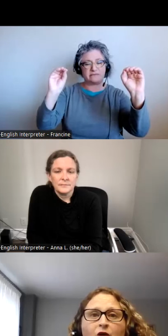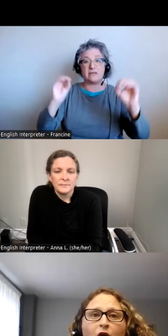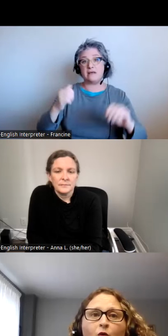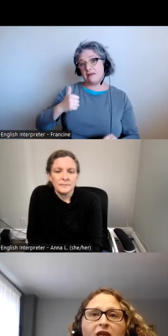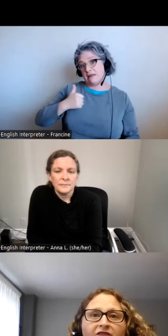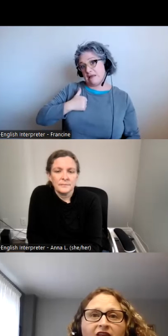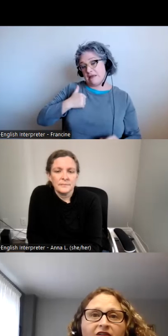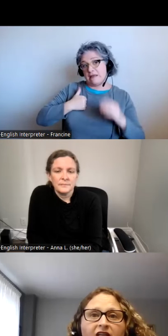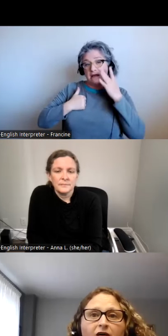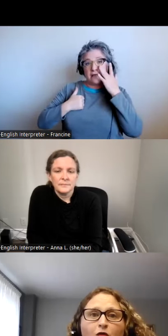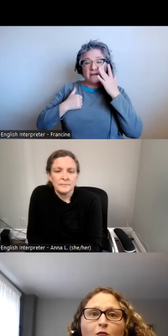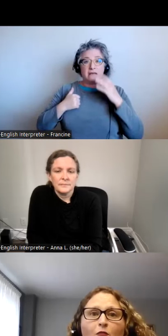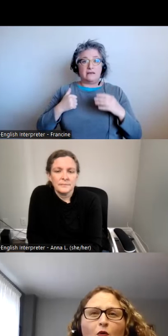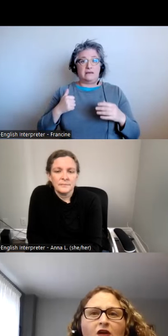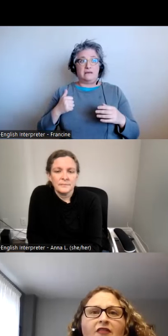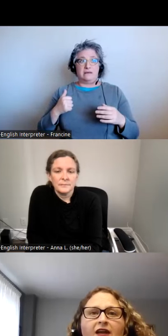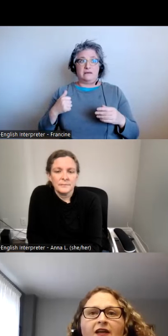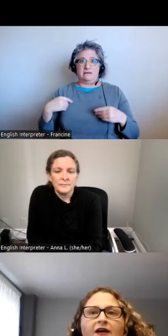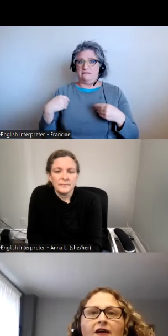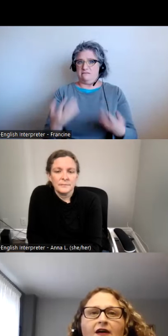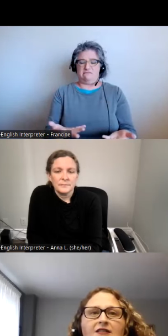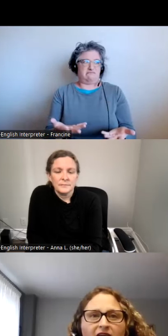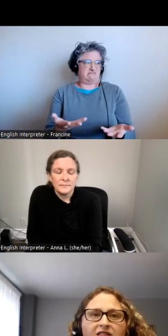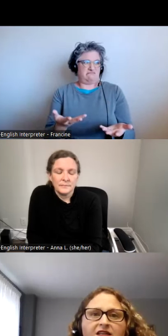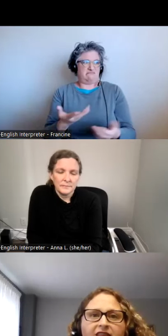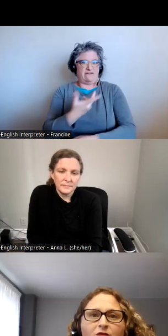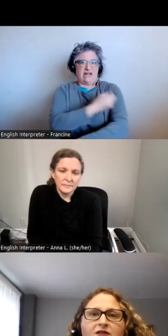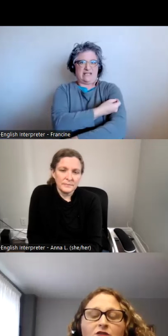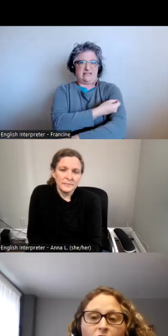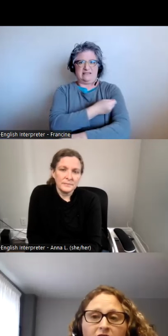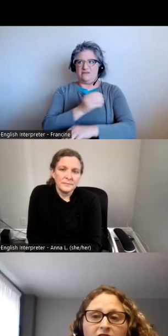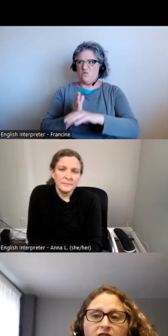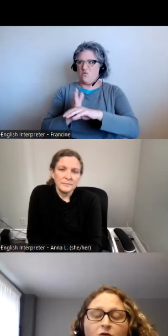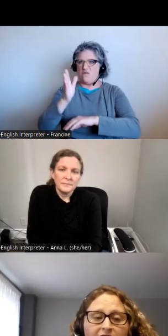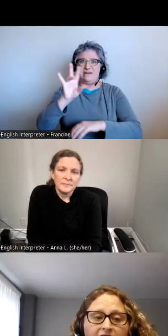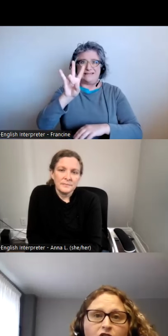in children under five is zero so far